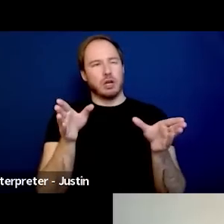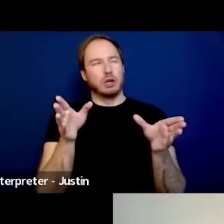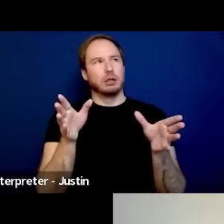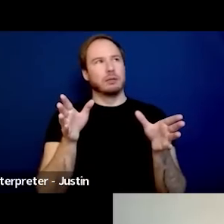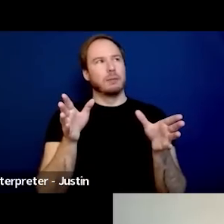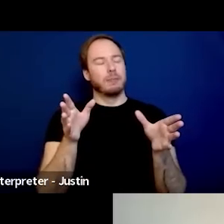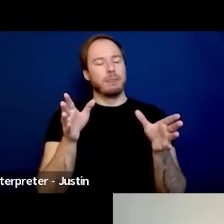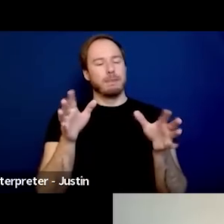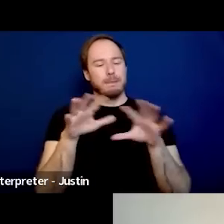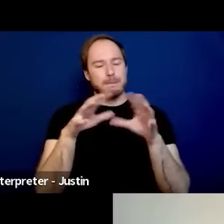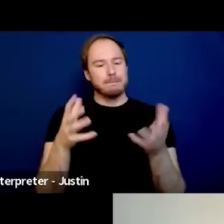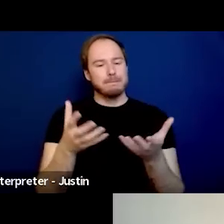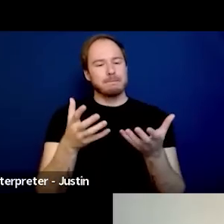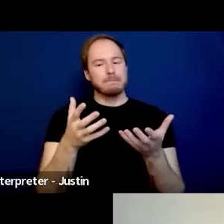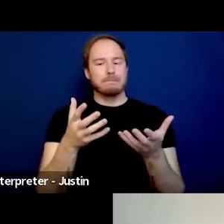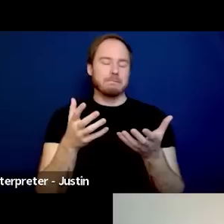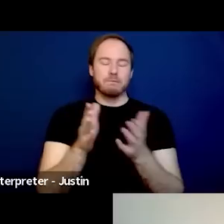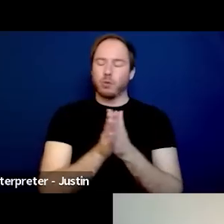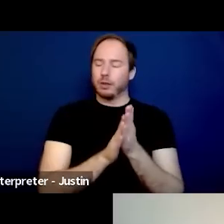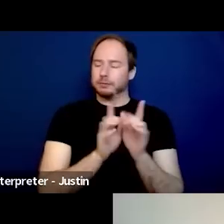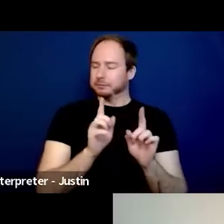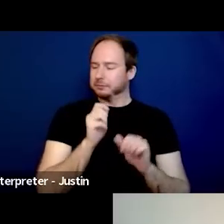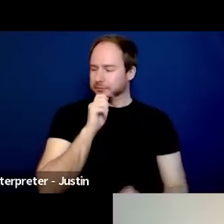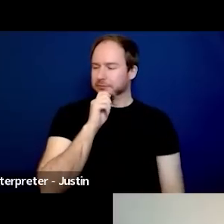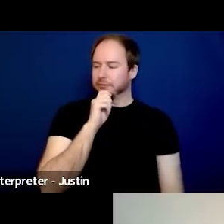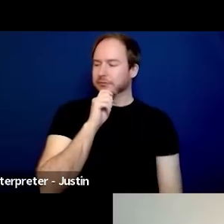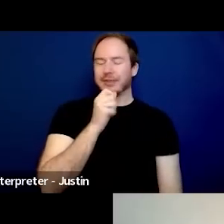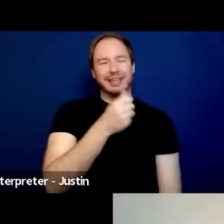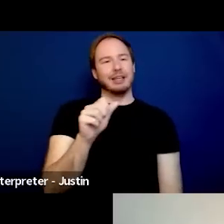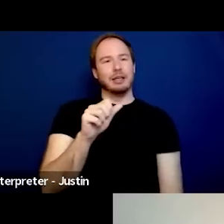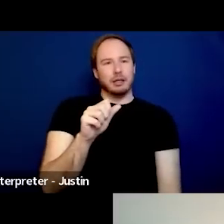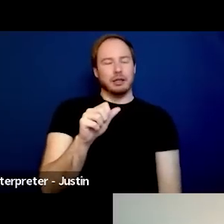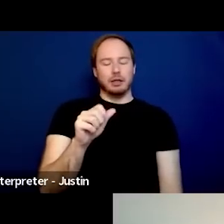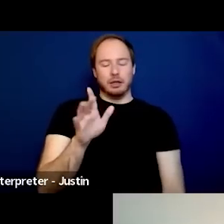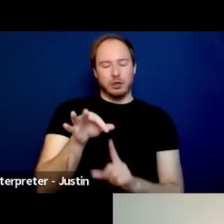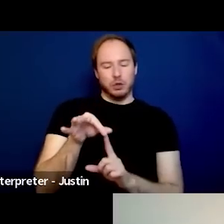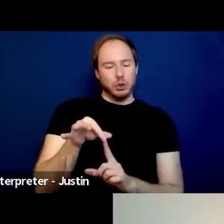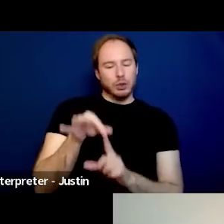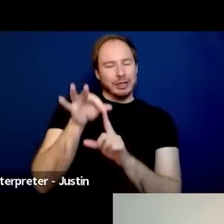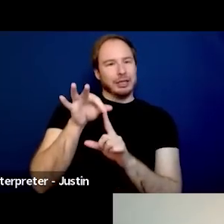some of the unique challenges about working in a housing setting,